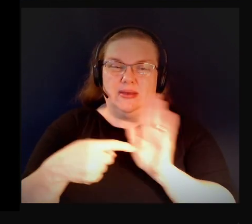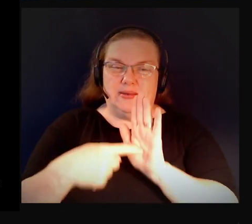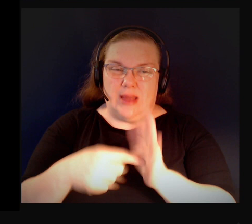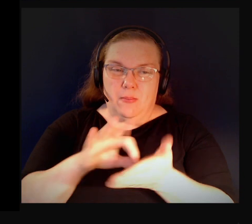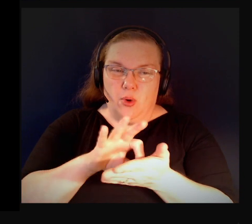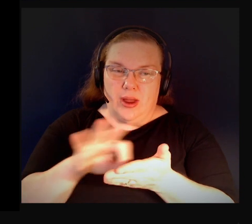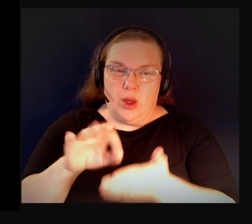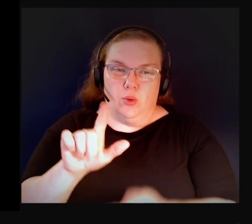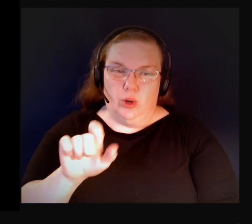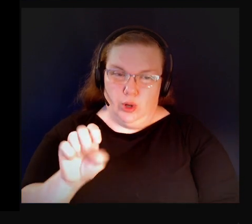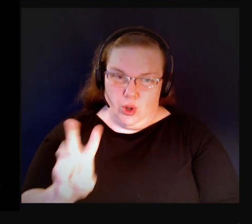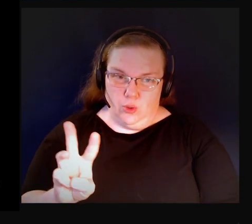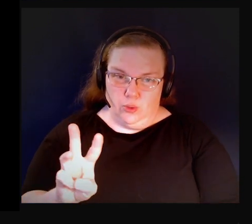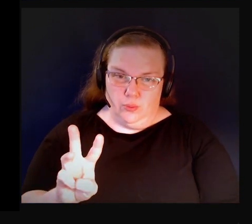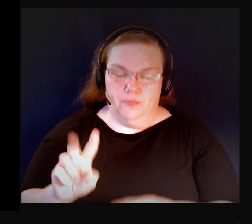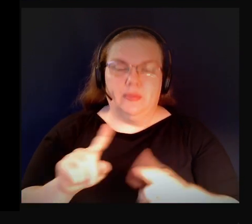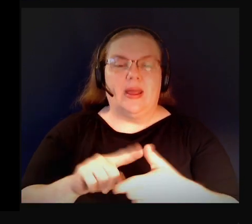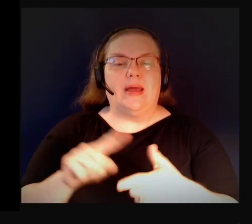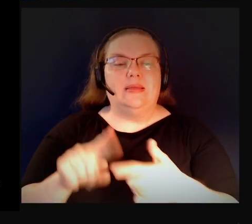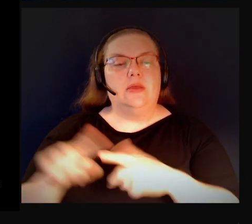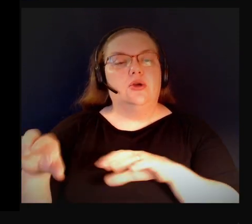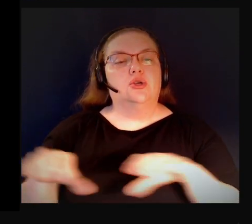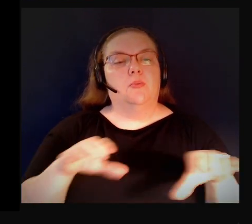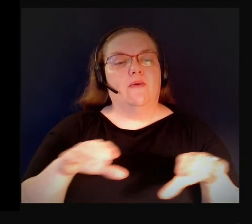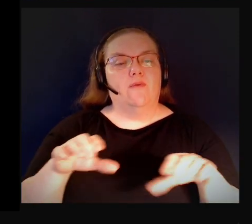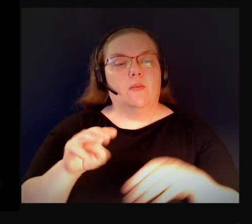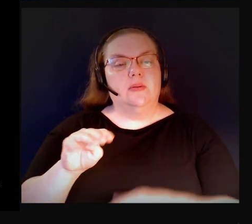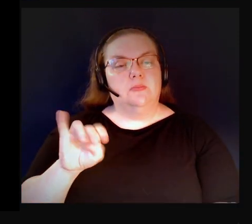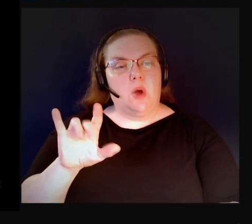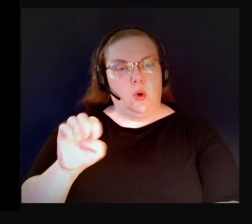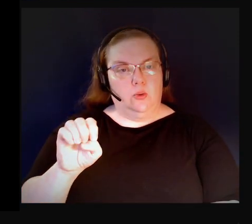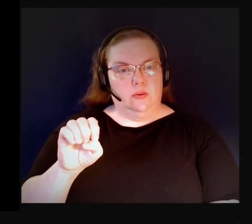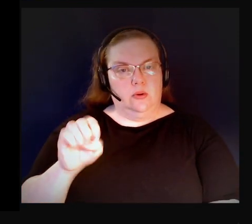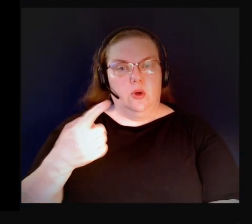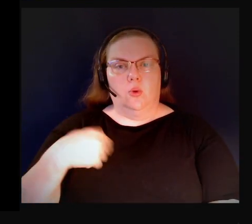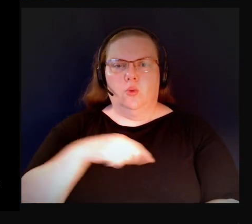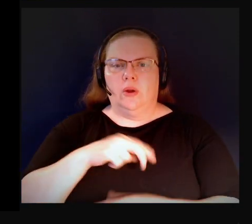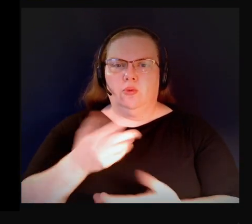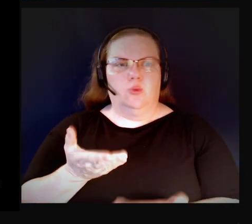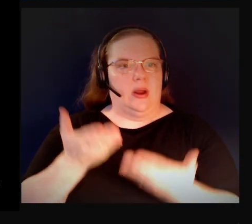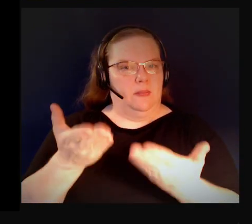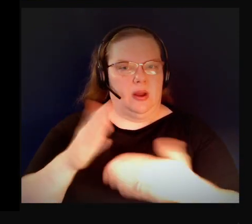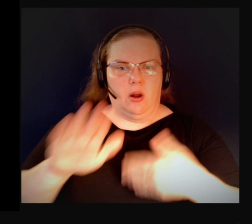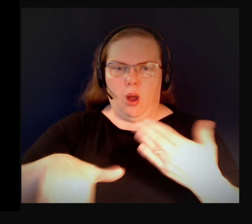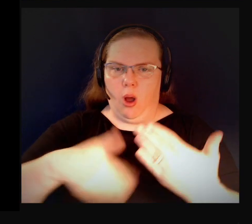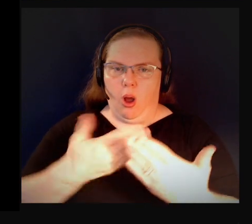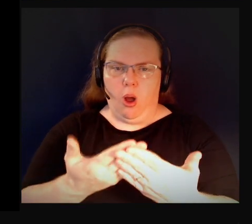And then there's also performance mode. We recommend using performance mode for all effects on Xbox Series platforms.